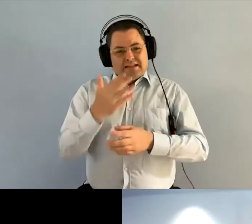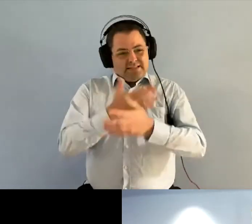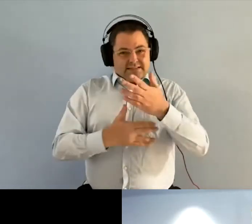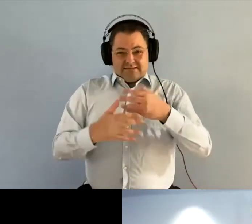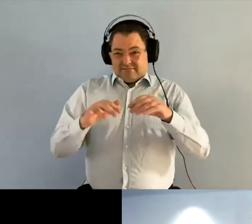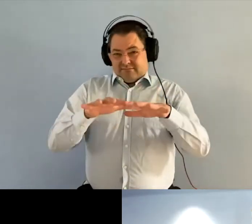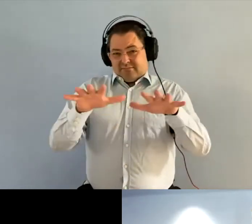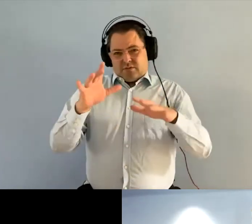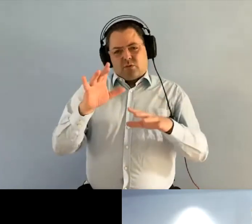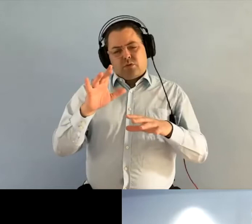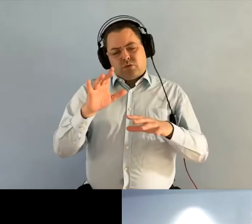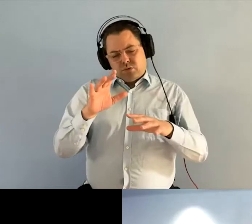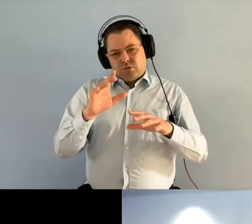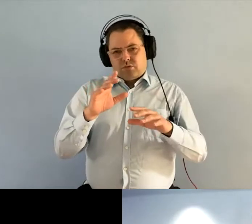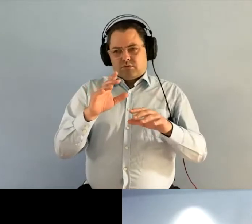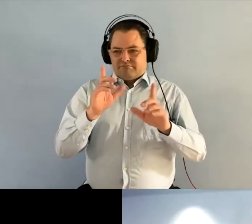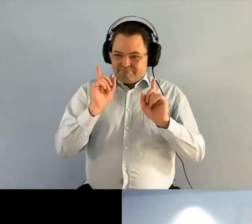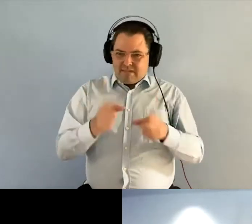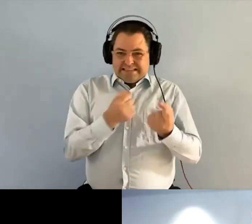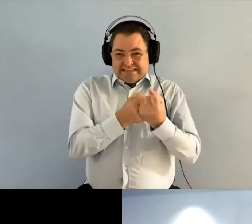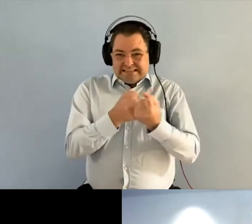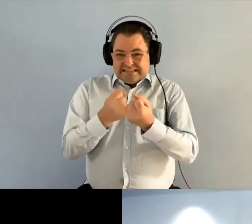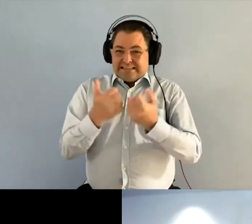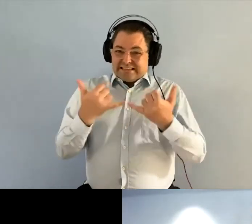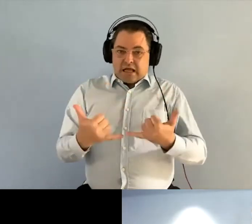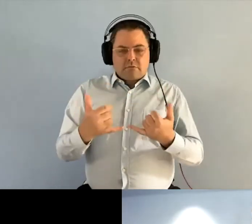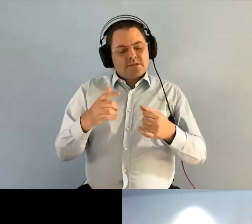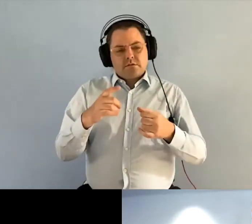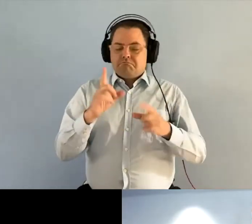This applies to the COVID response as well. We know that the need